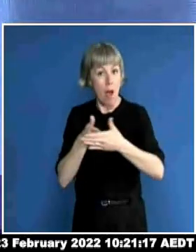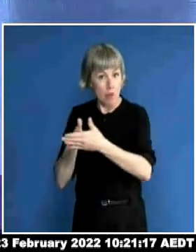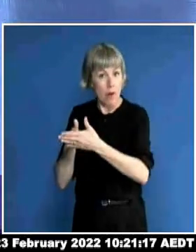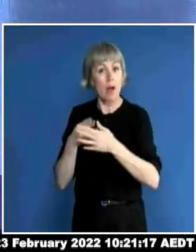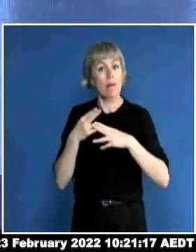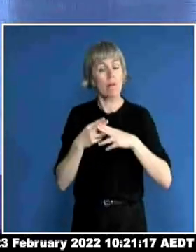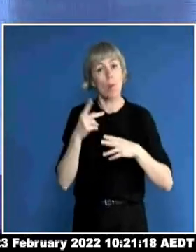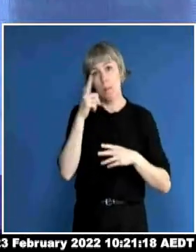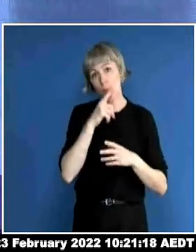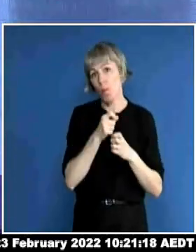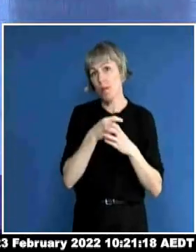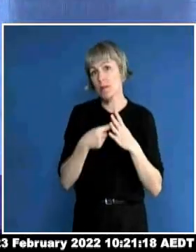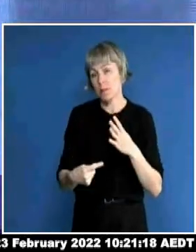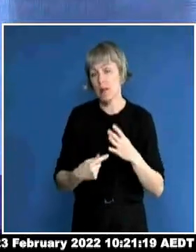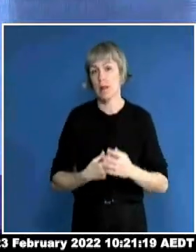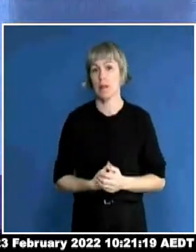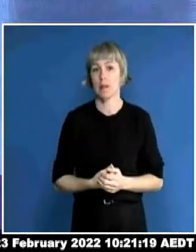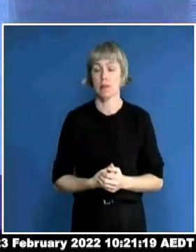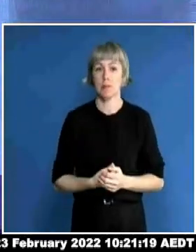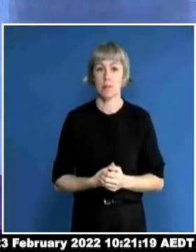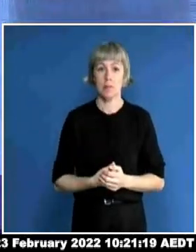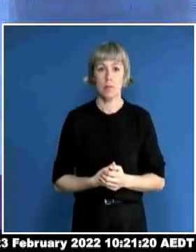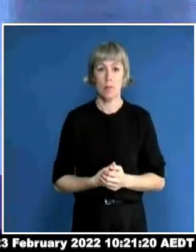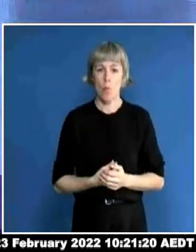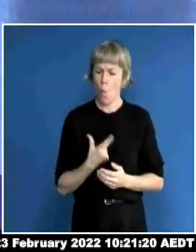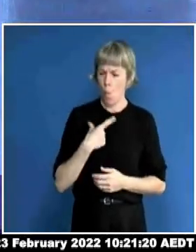employment participation rates for people with disability.